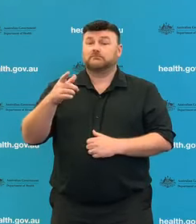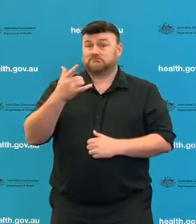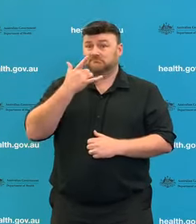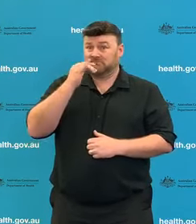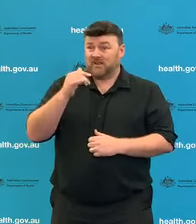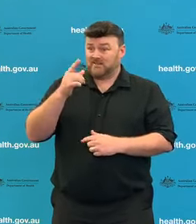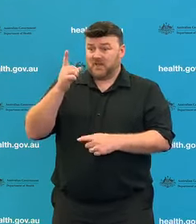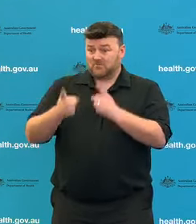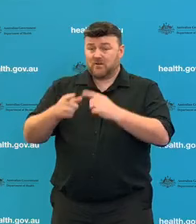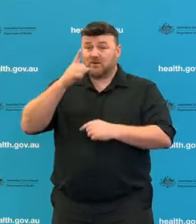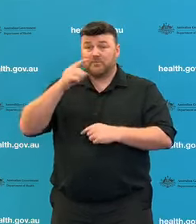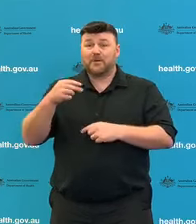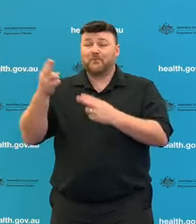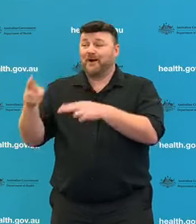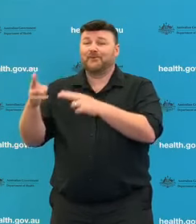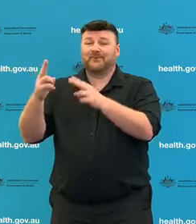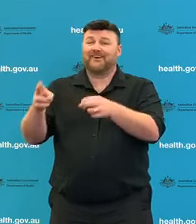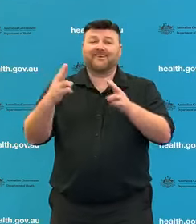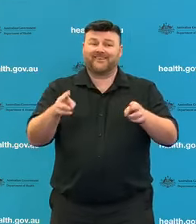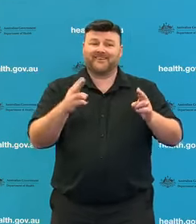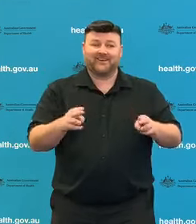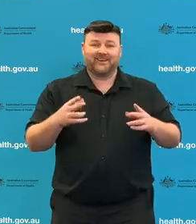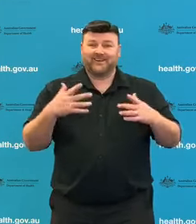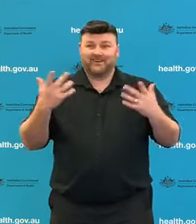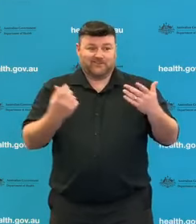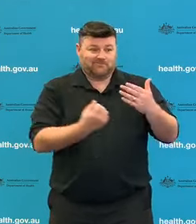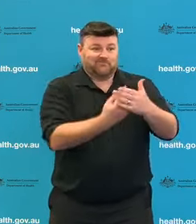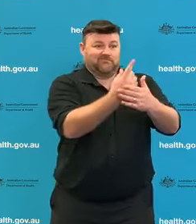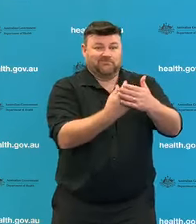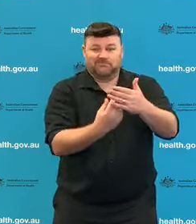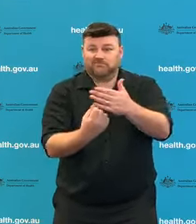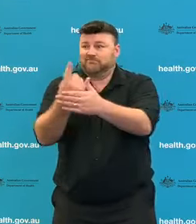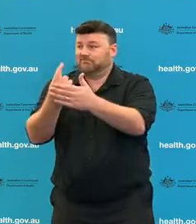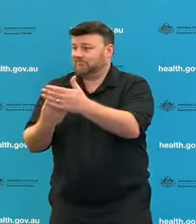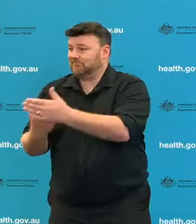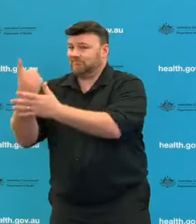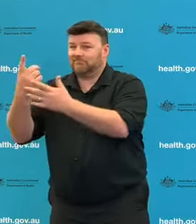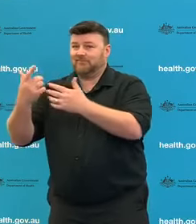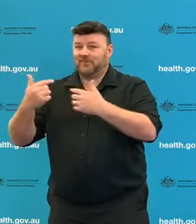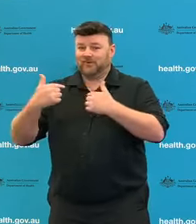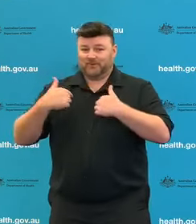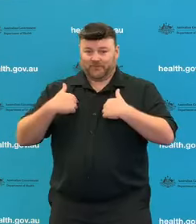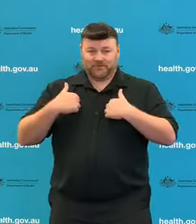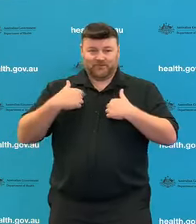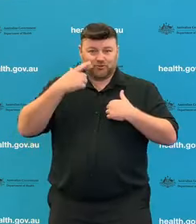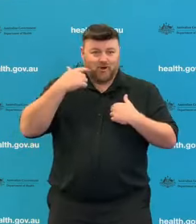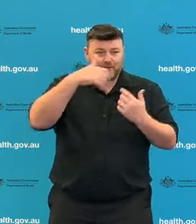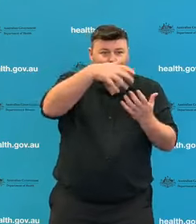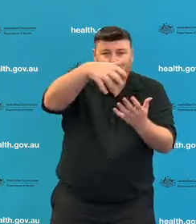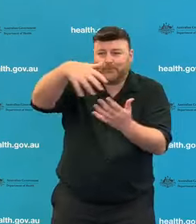range of places and therefore being able to make sure that we collect every single piece of information does take time